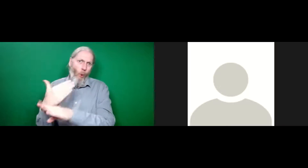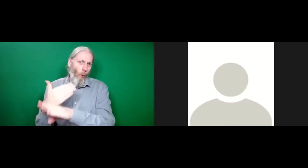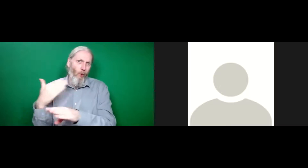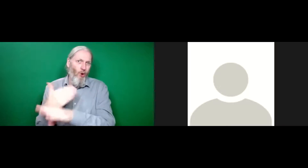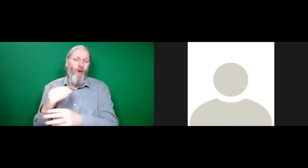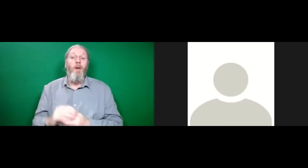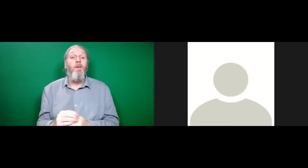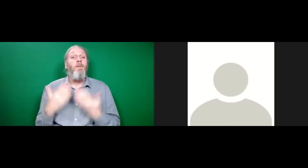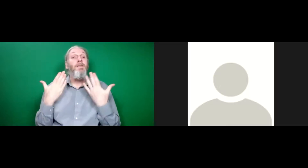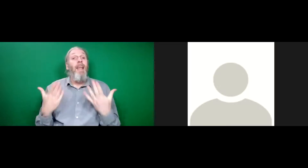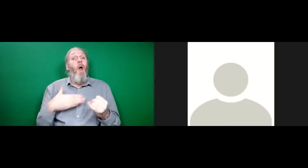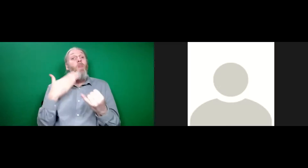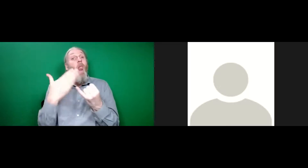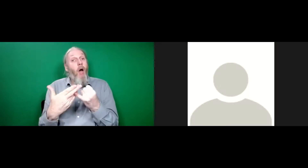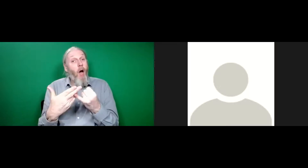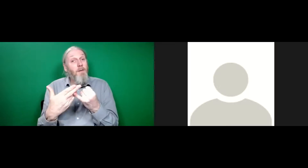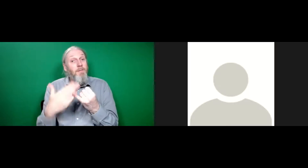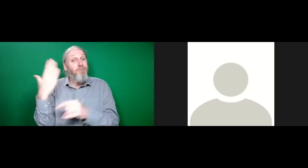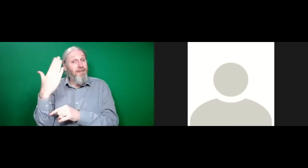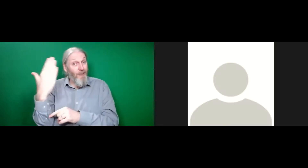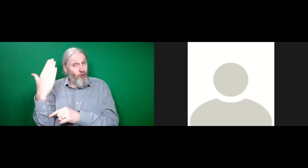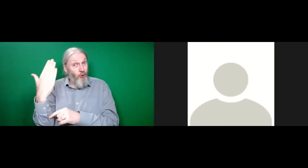That's great!